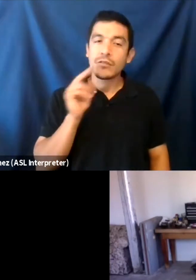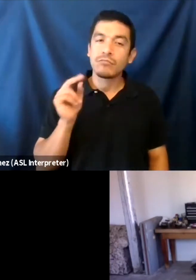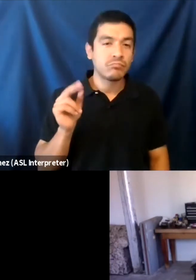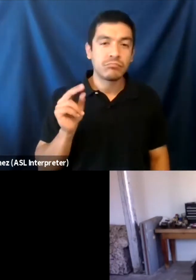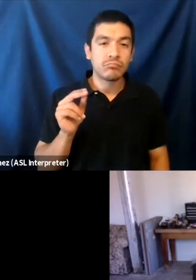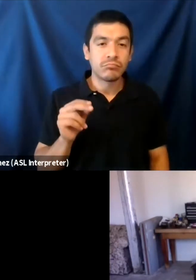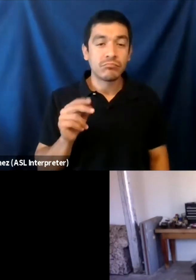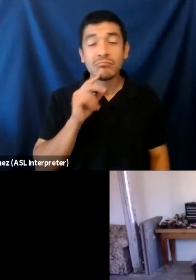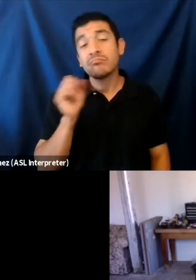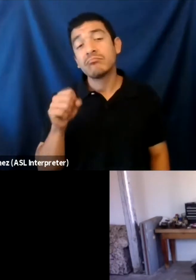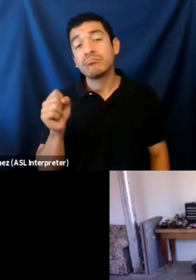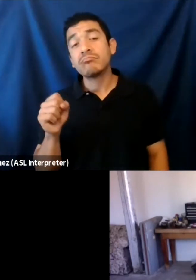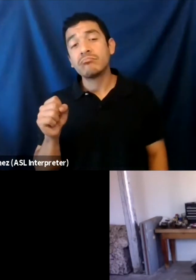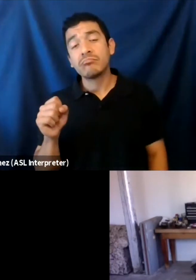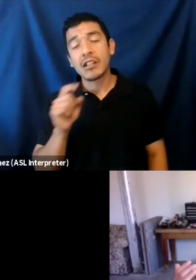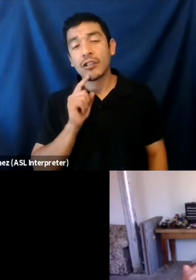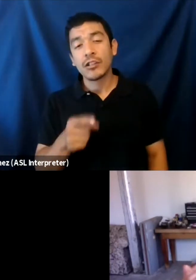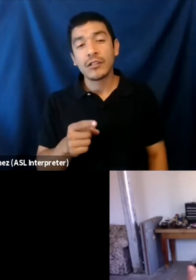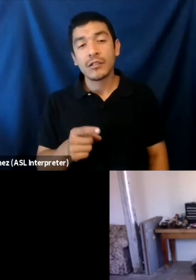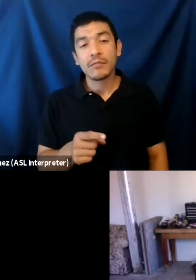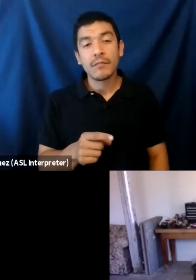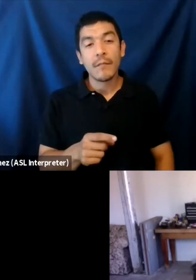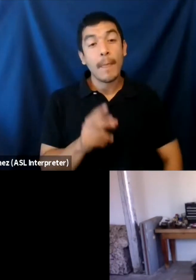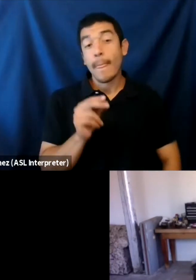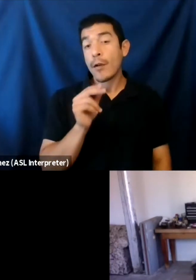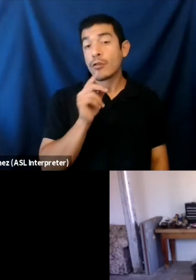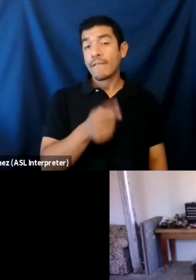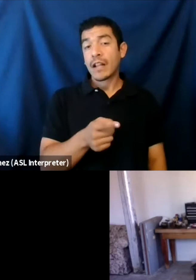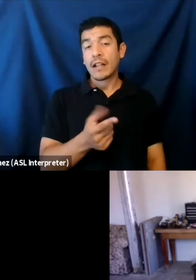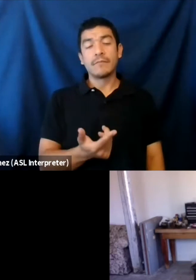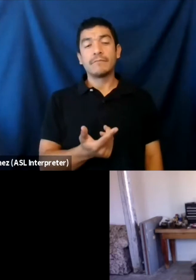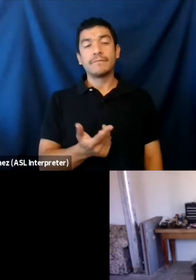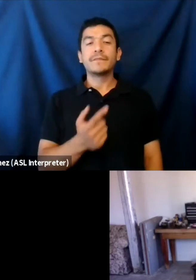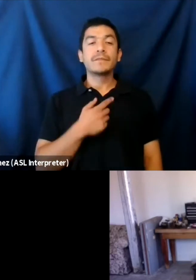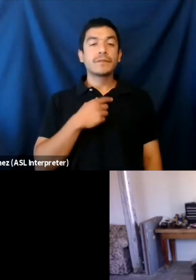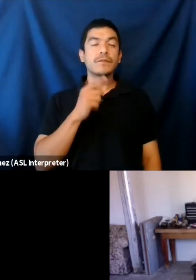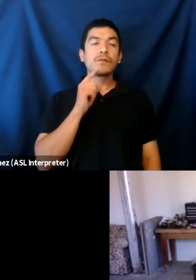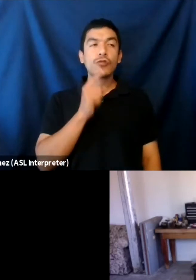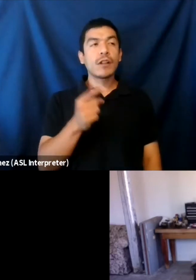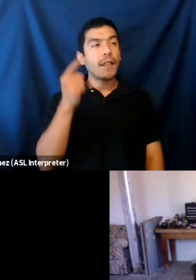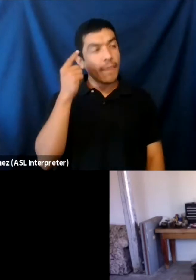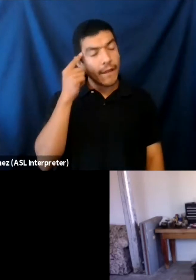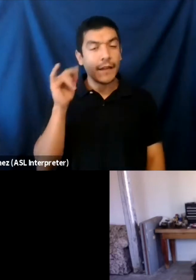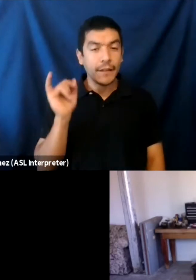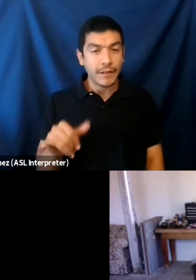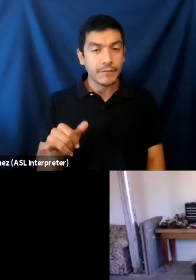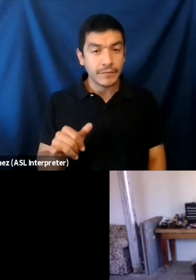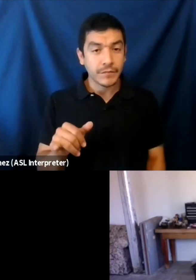Yeah, so, no, definitely. I really think that in addition,